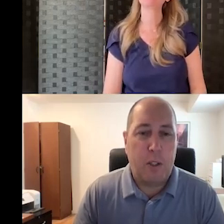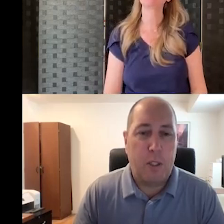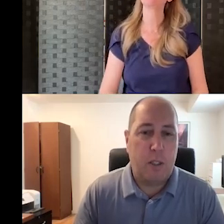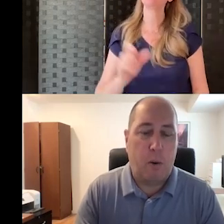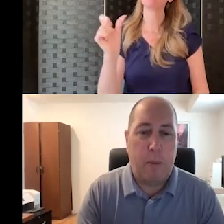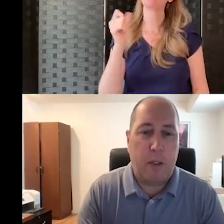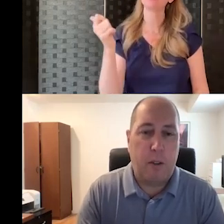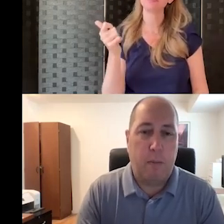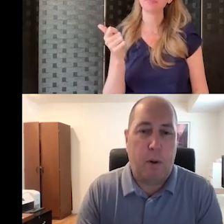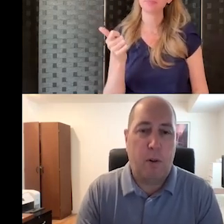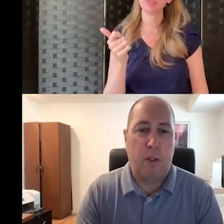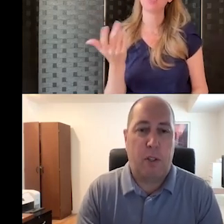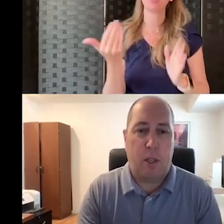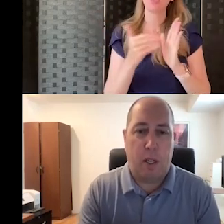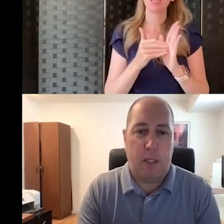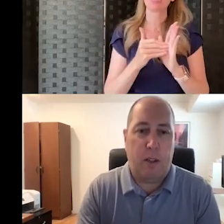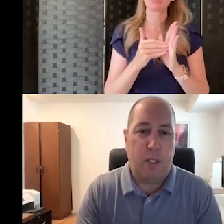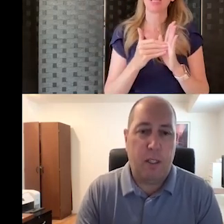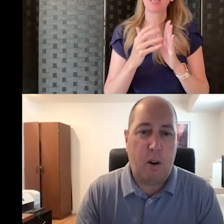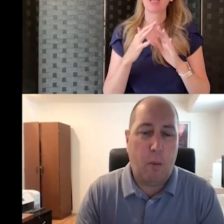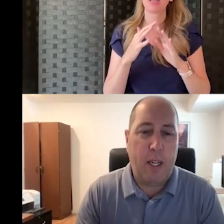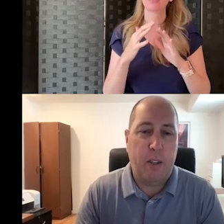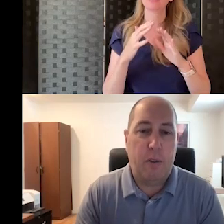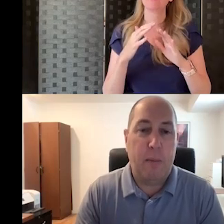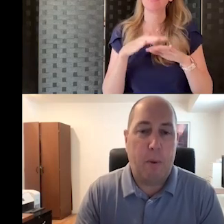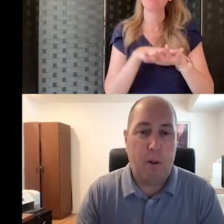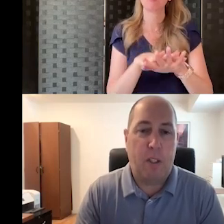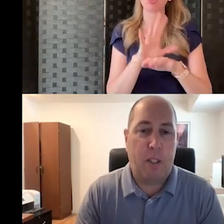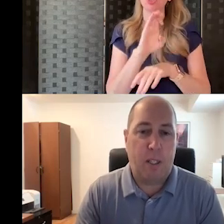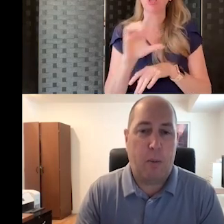question -- this is going back to the merged cells, is there a way to use a merged cell